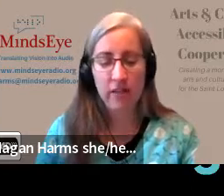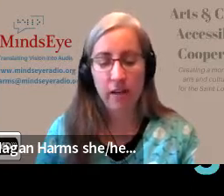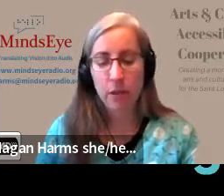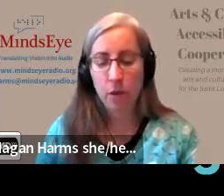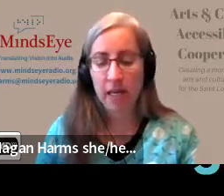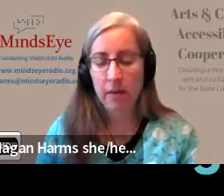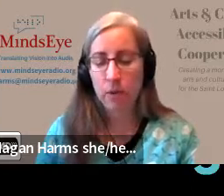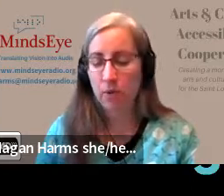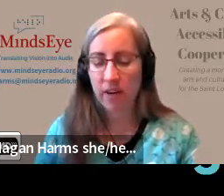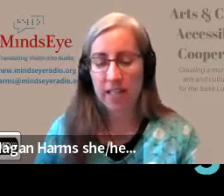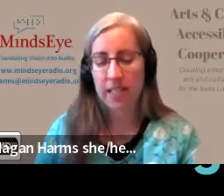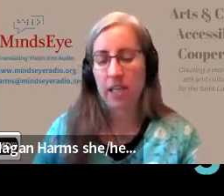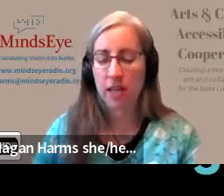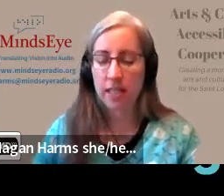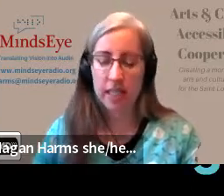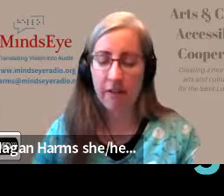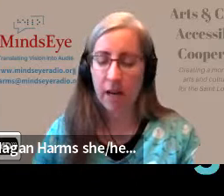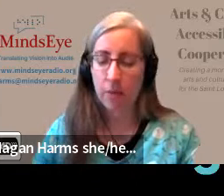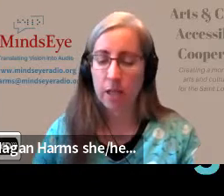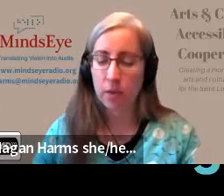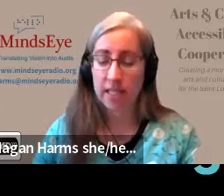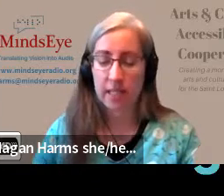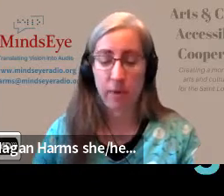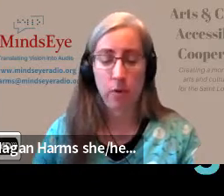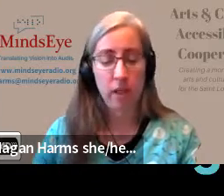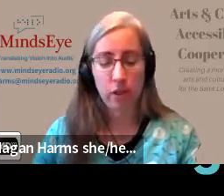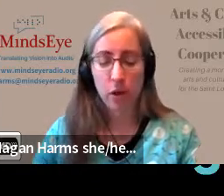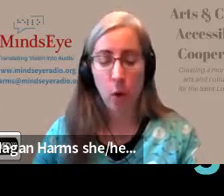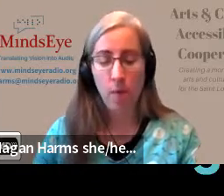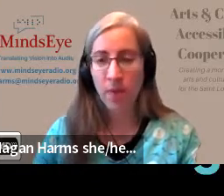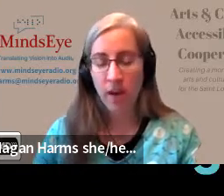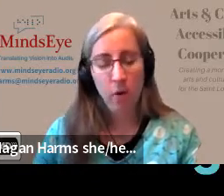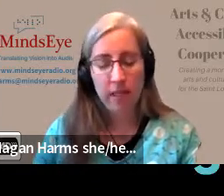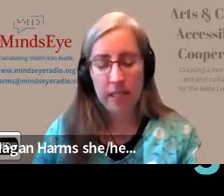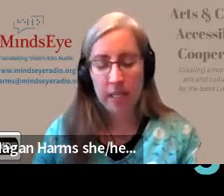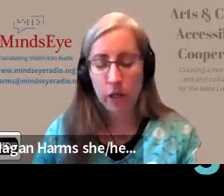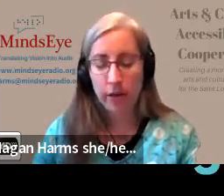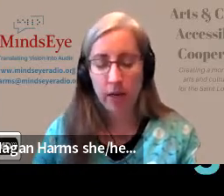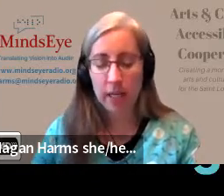She trains staff to help each participant to reach their goal. Recently,